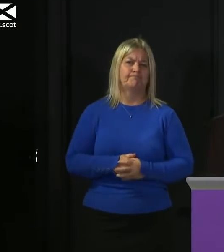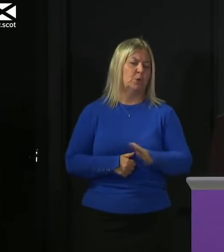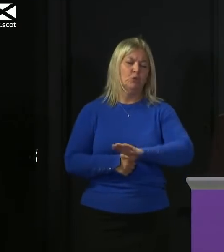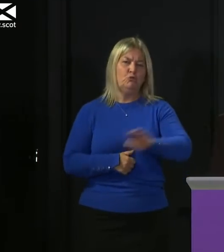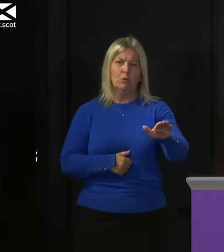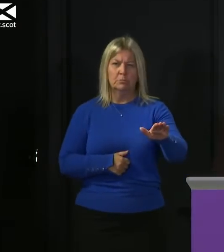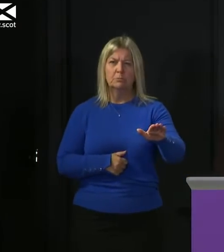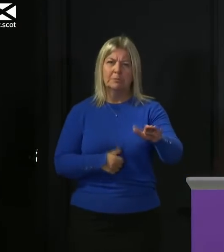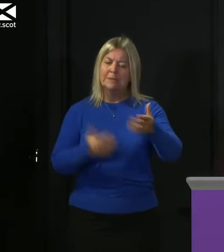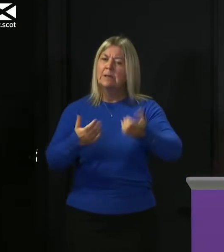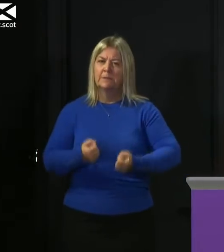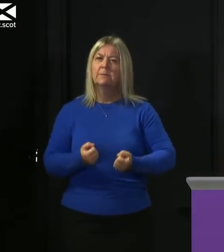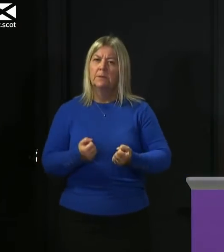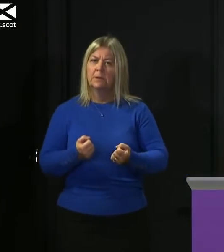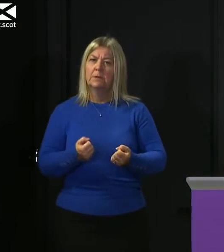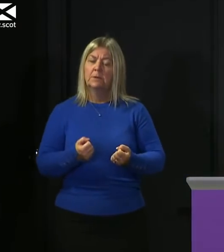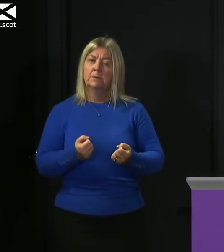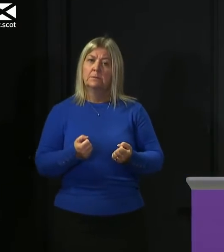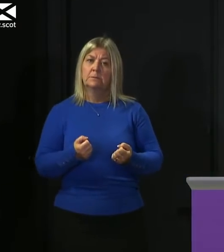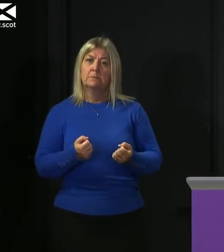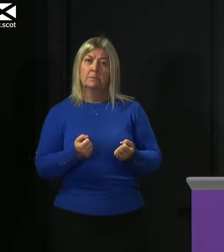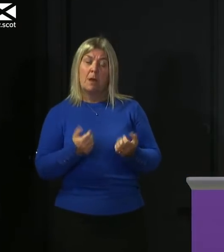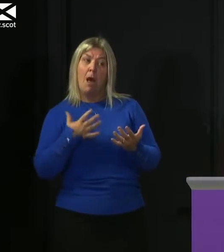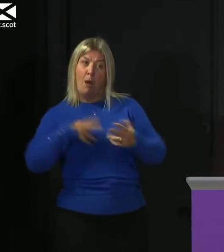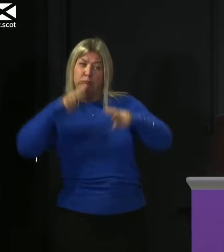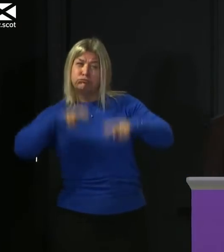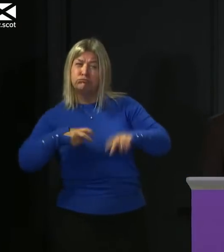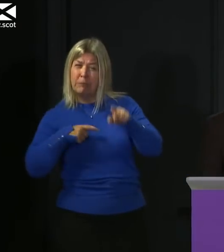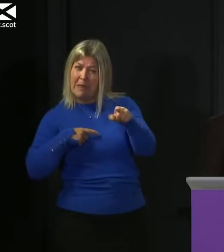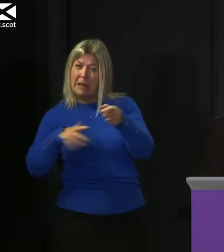would clearly like to think, although I d like to look into it a bit more, that that is an outlier,